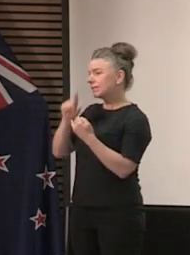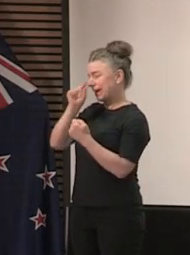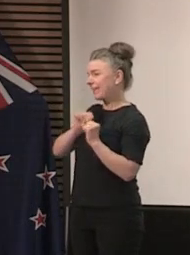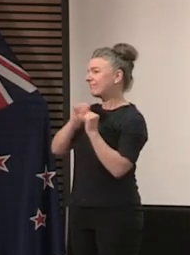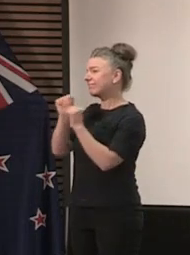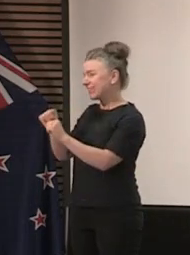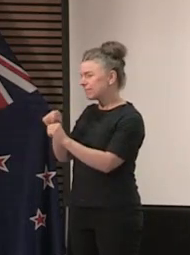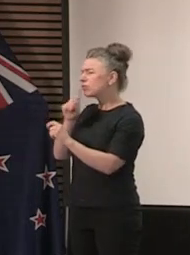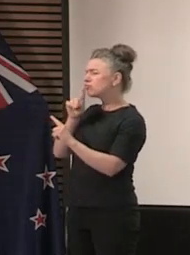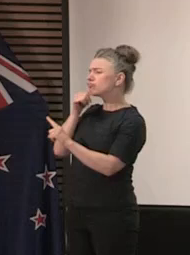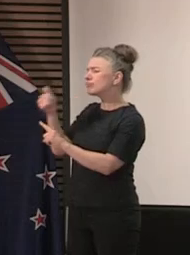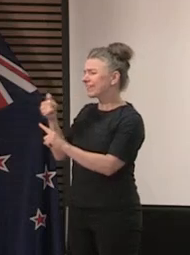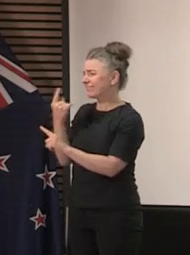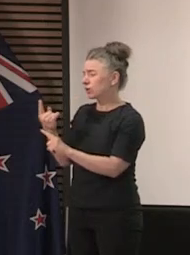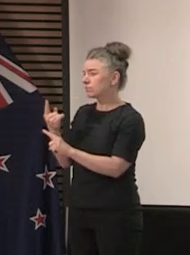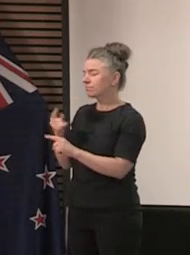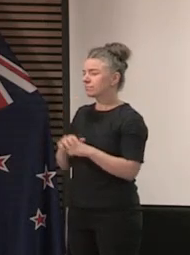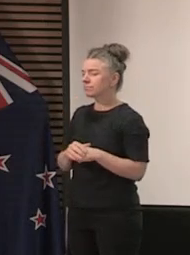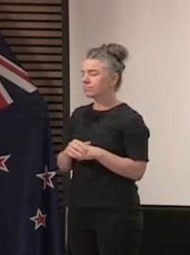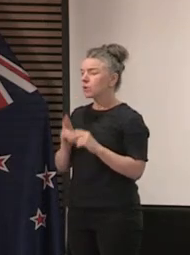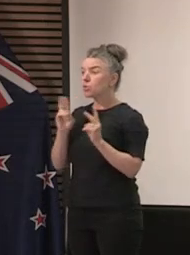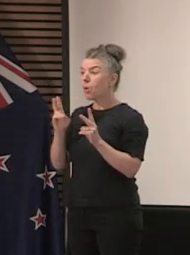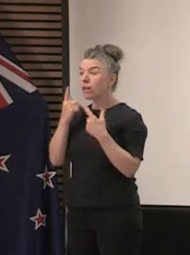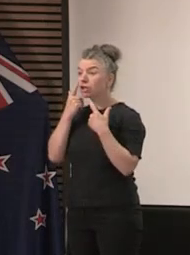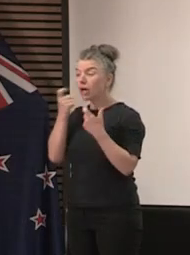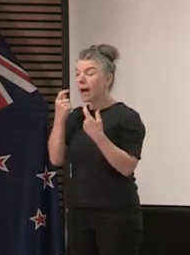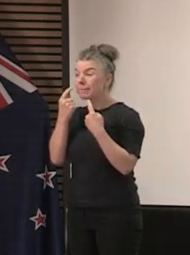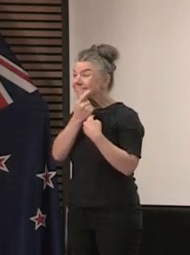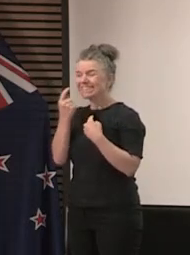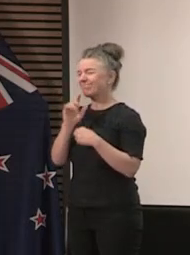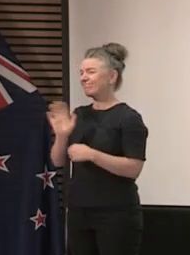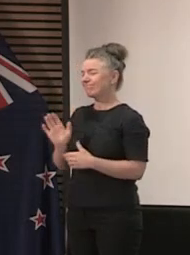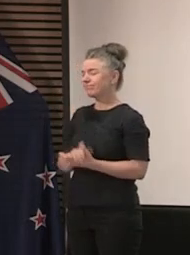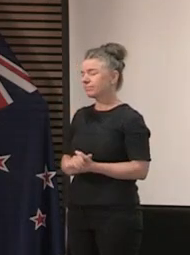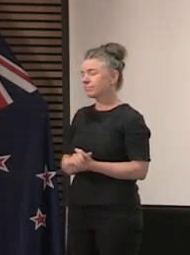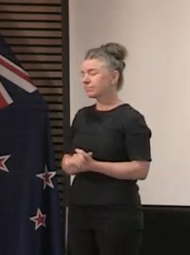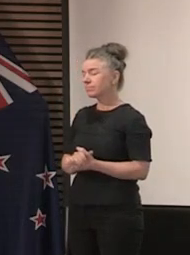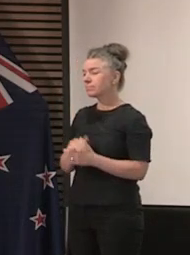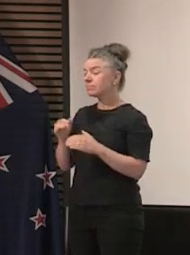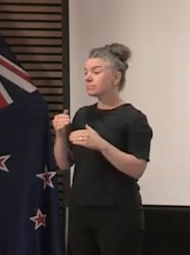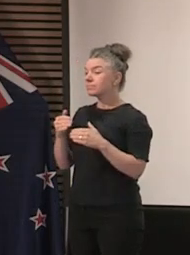services may provide urgent face-to-face appointments under Alert Level 3 but not